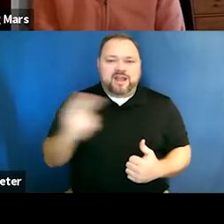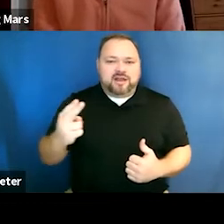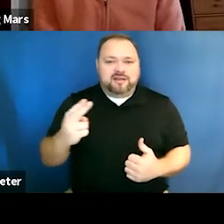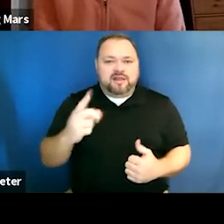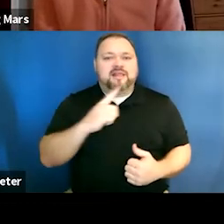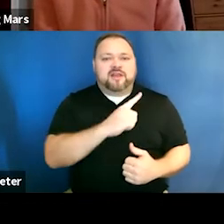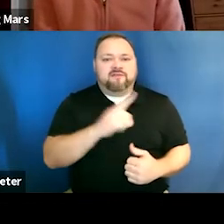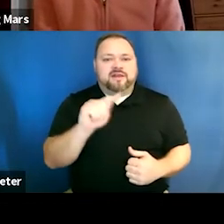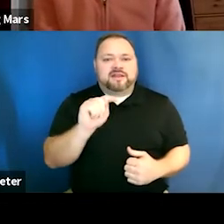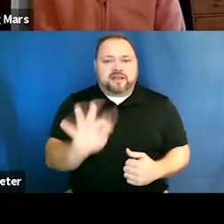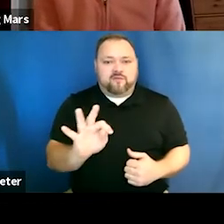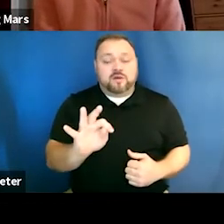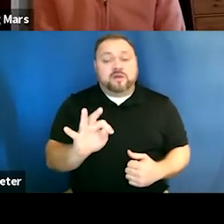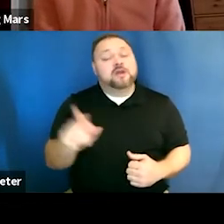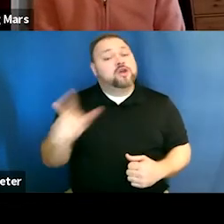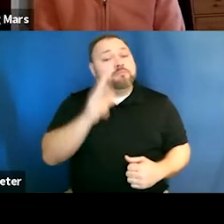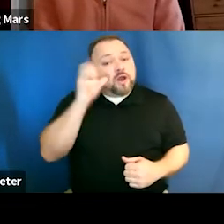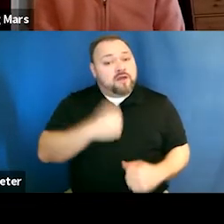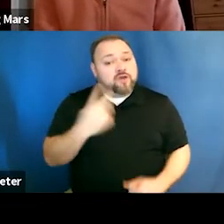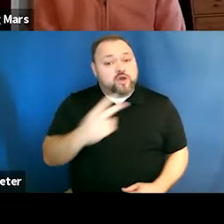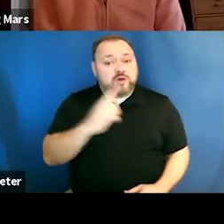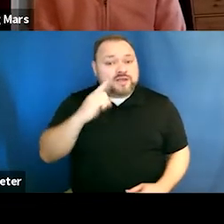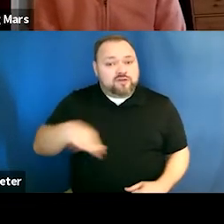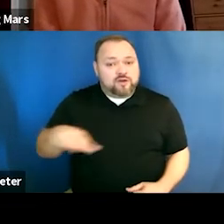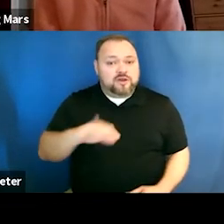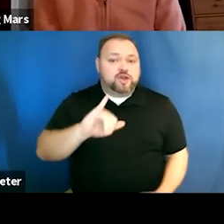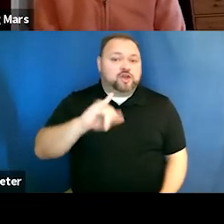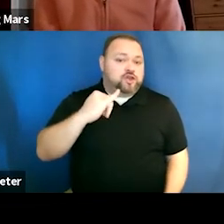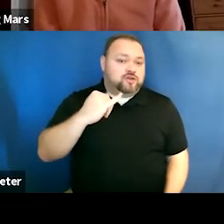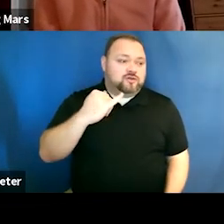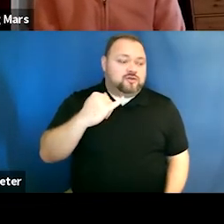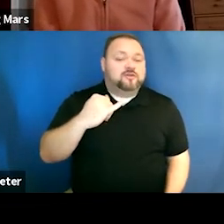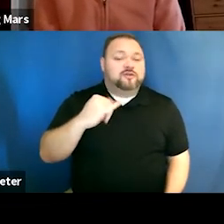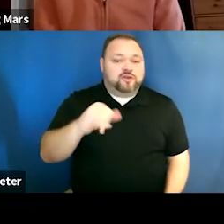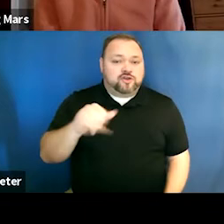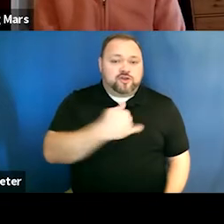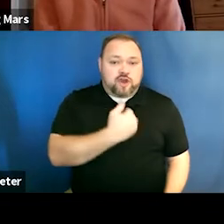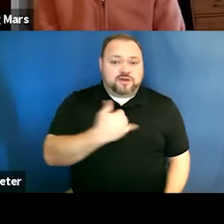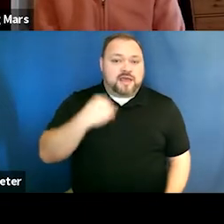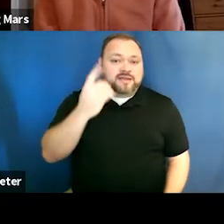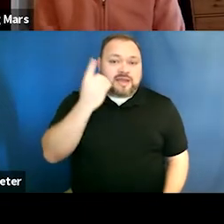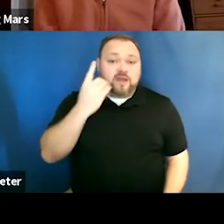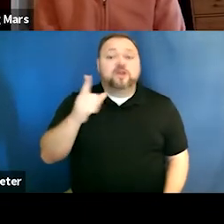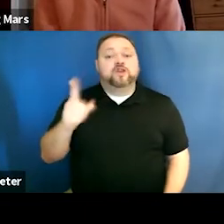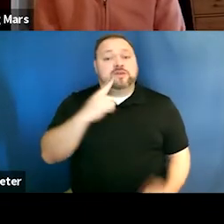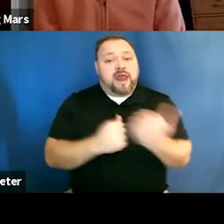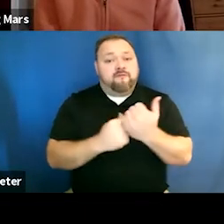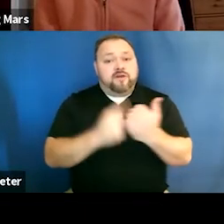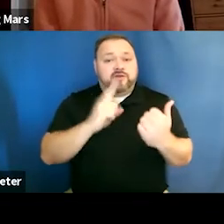As a parent of two deaf children, Joshua and Daniel, she has been an advocate for deaf education in Utah.